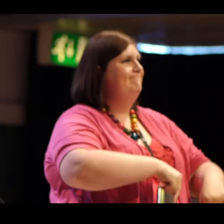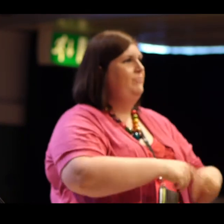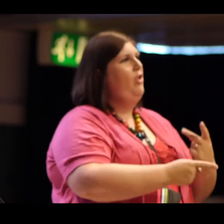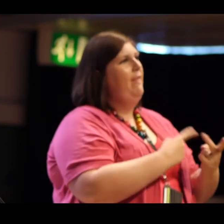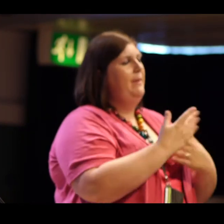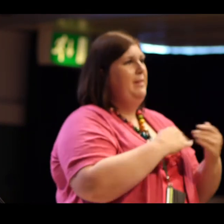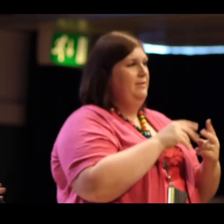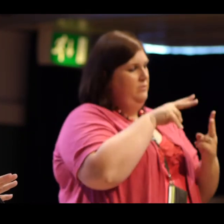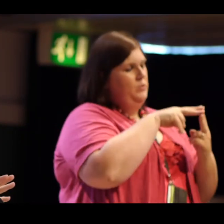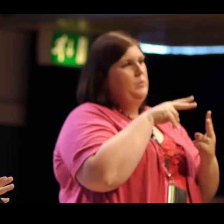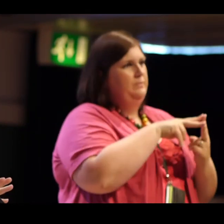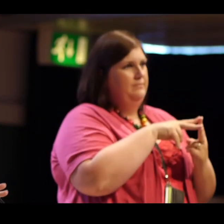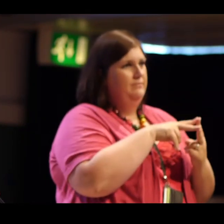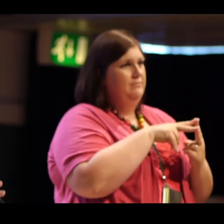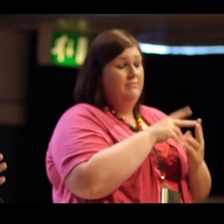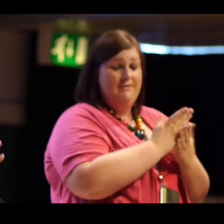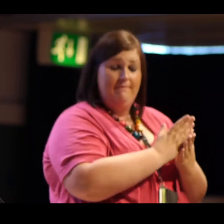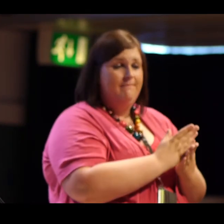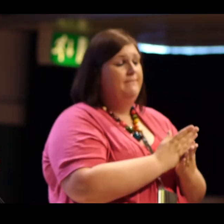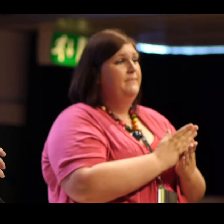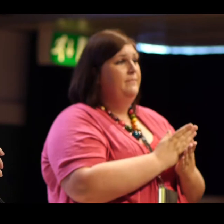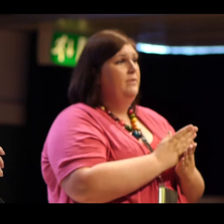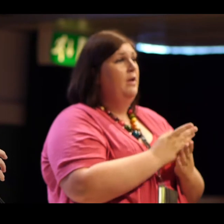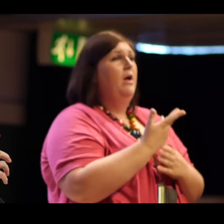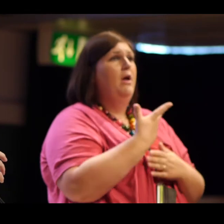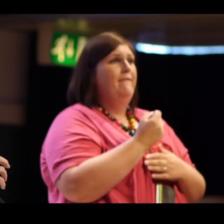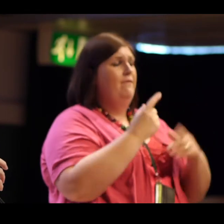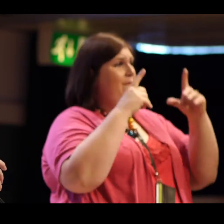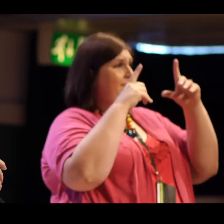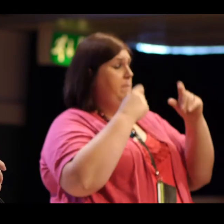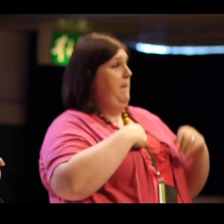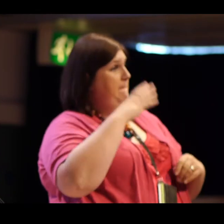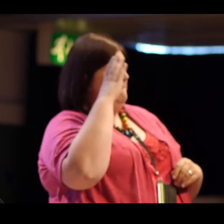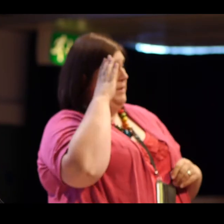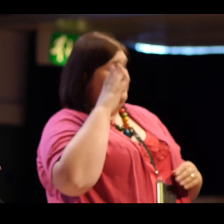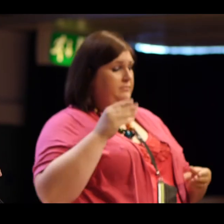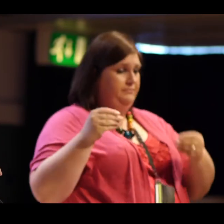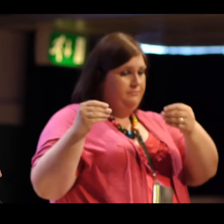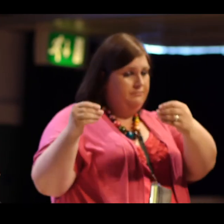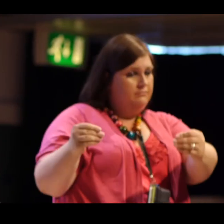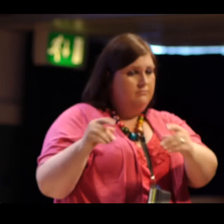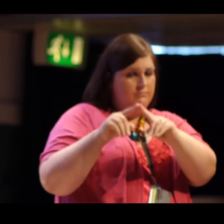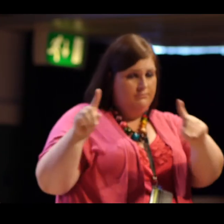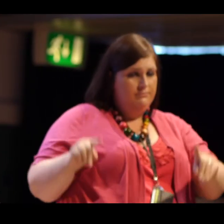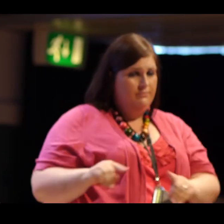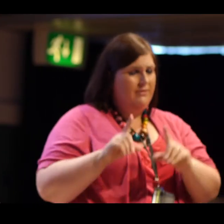And I say that unhesitatingly. I have a photograph, right next to my bed, it's the most gorgeous photograph,